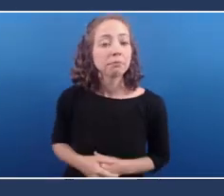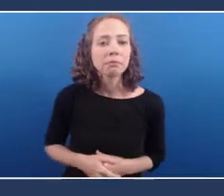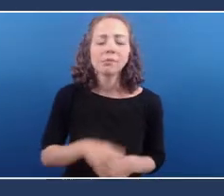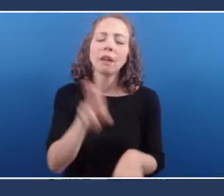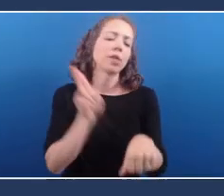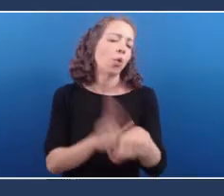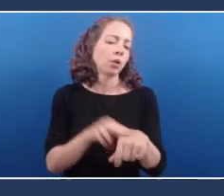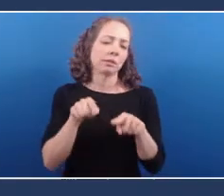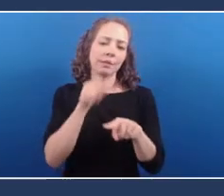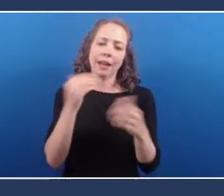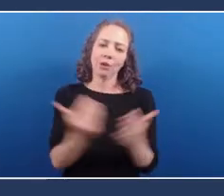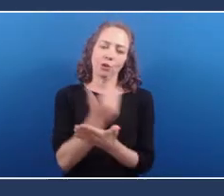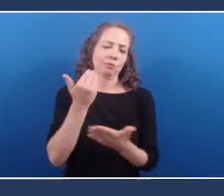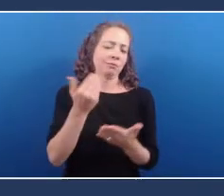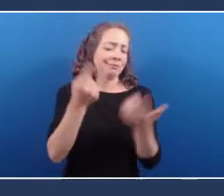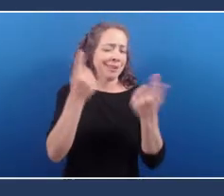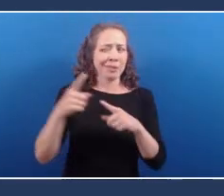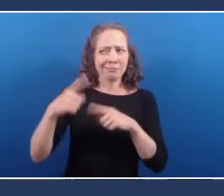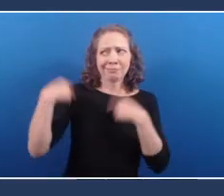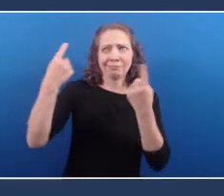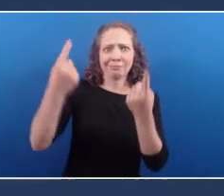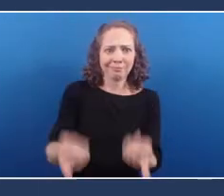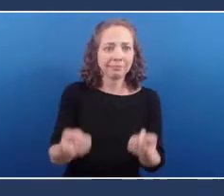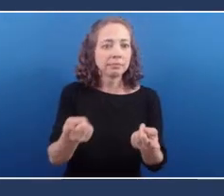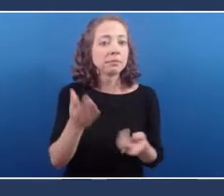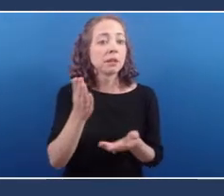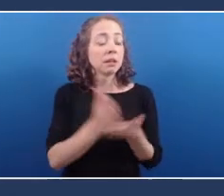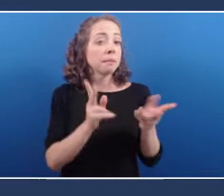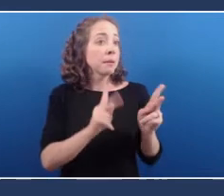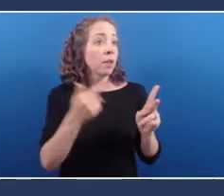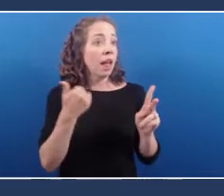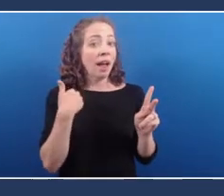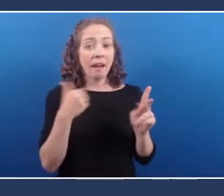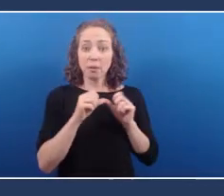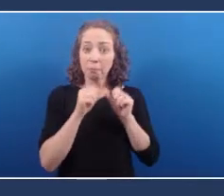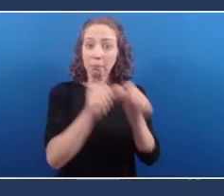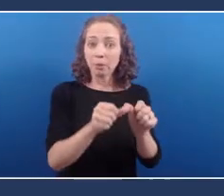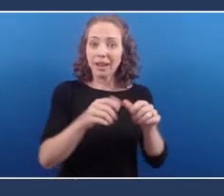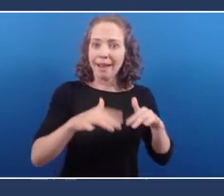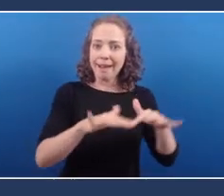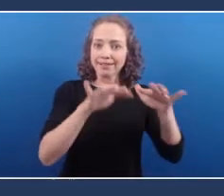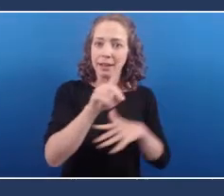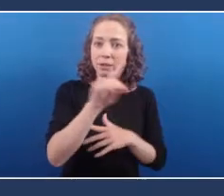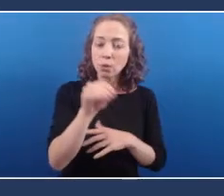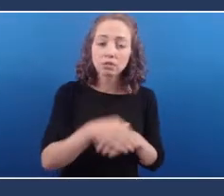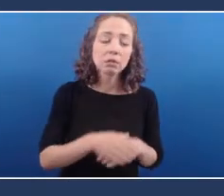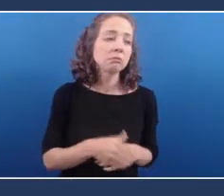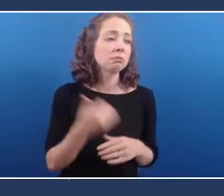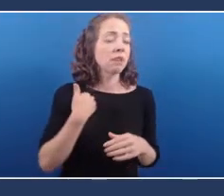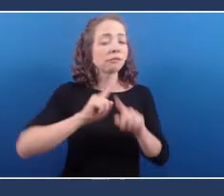People have permanent anxiety disorders or different types of mental health conditions.